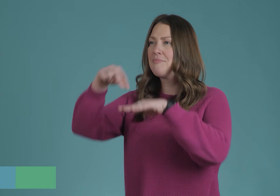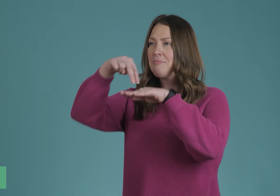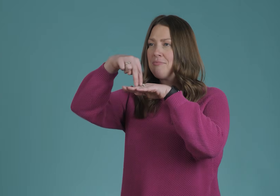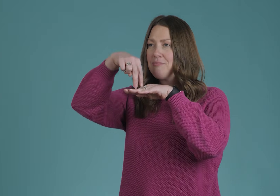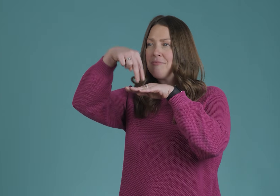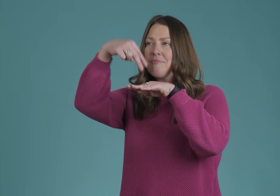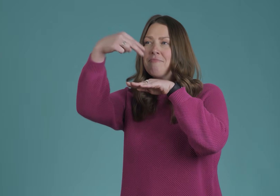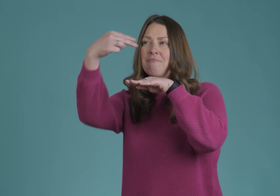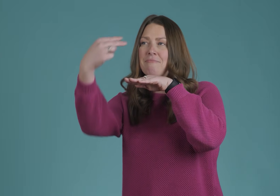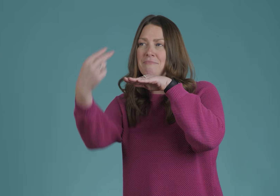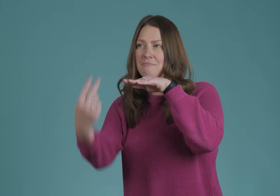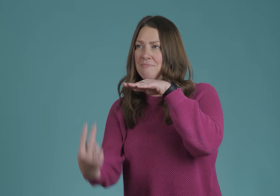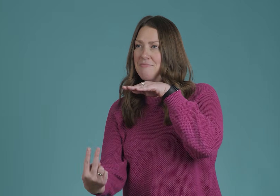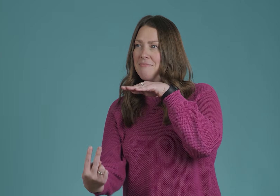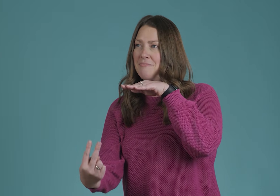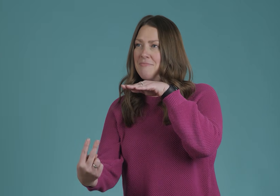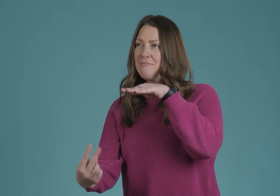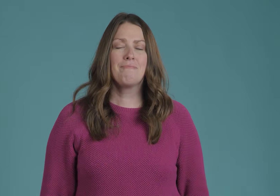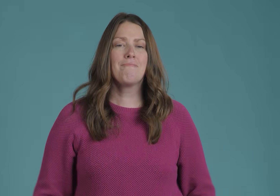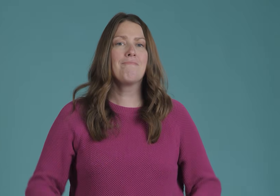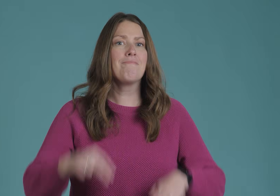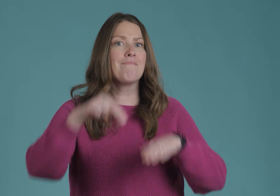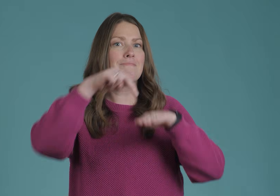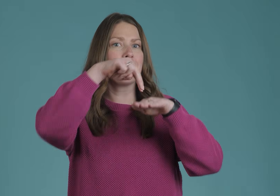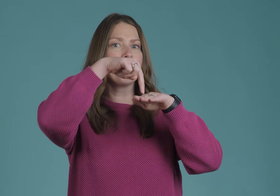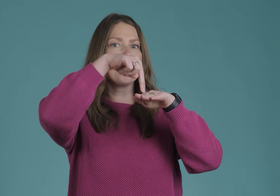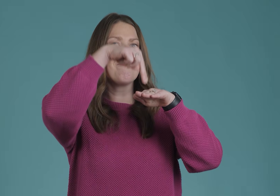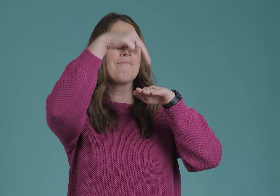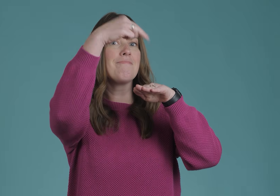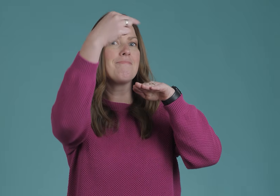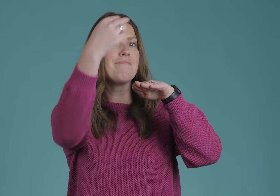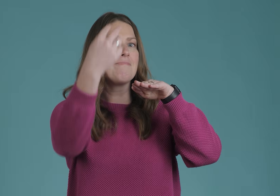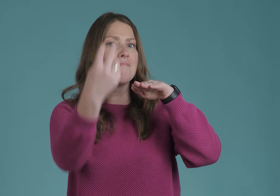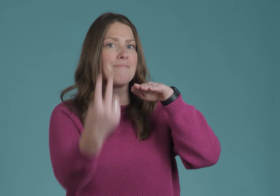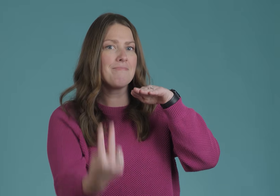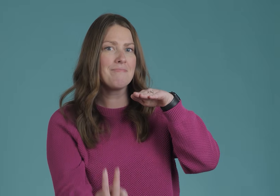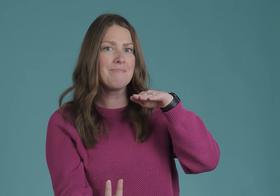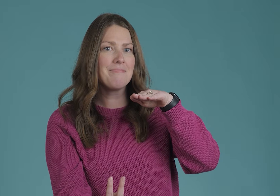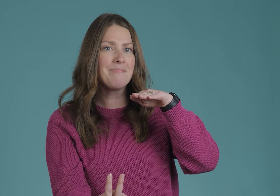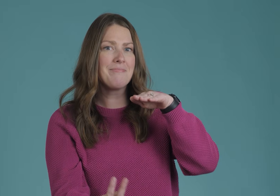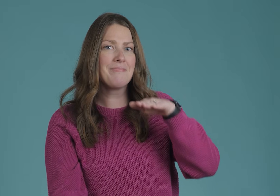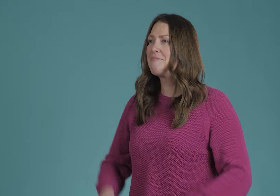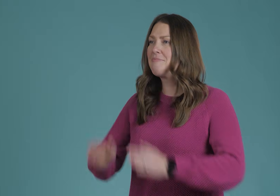The idea is, Here’s the platform or the diving board. And you jumping off.